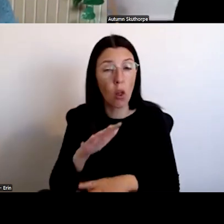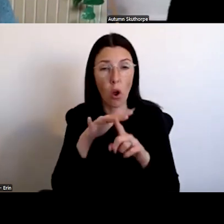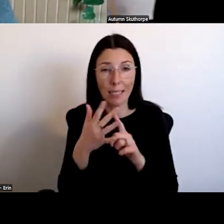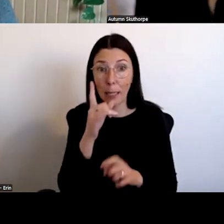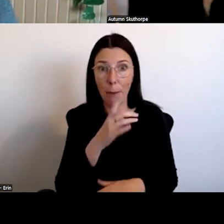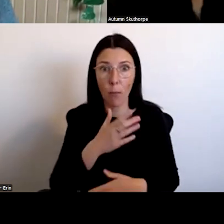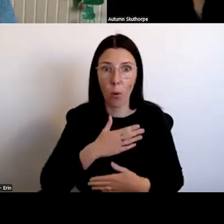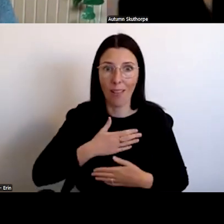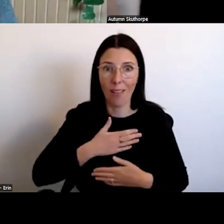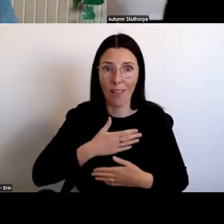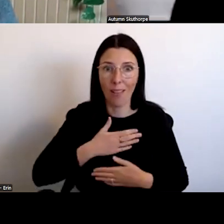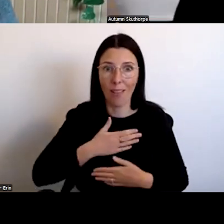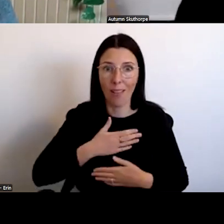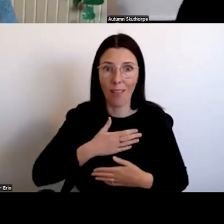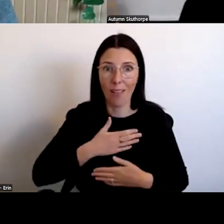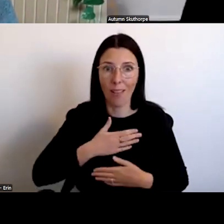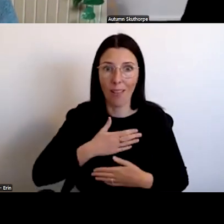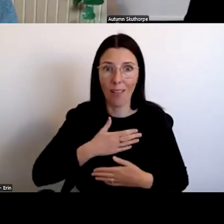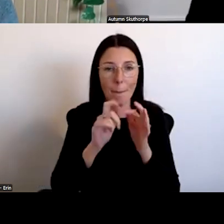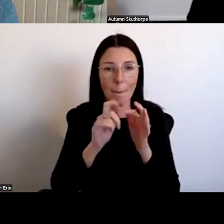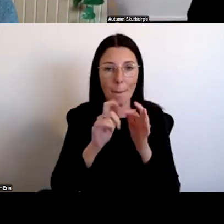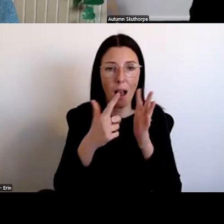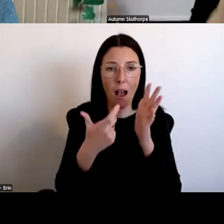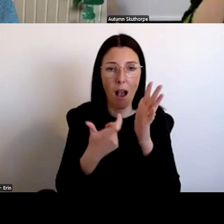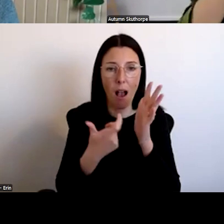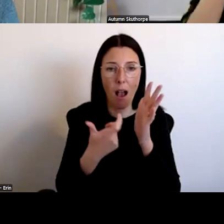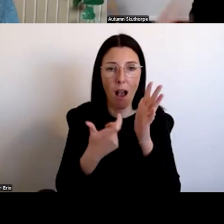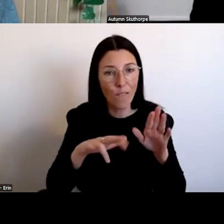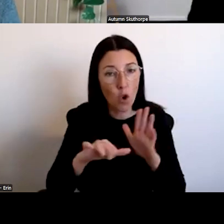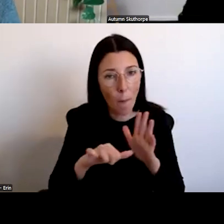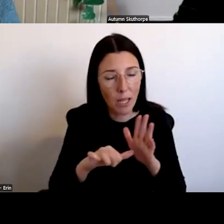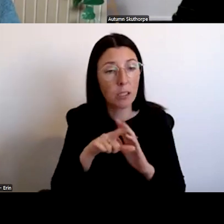Do you have relationships with the local members of Parliament, local government,